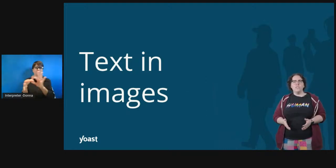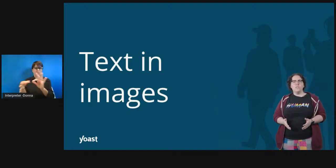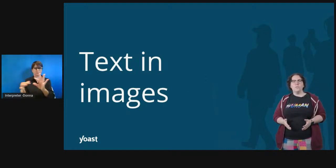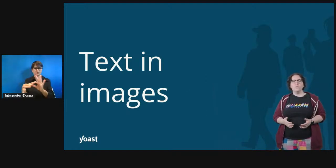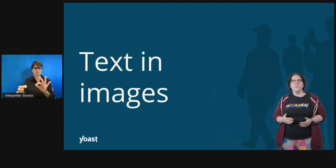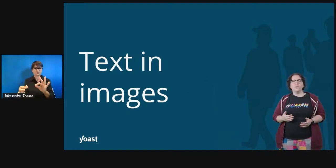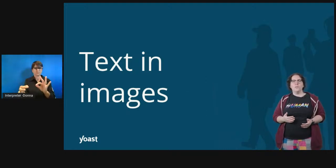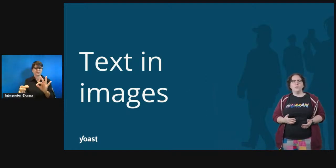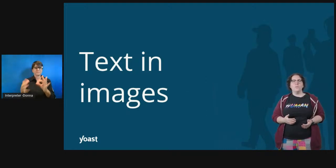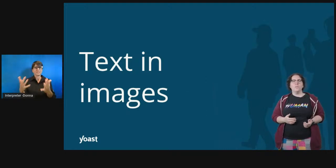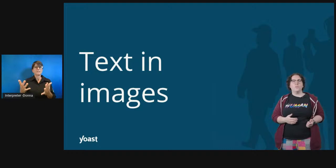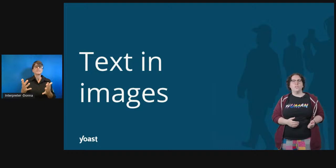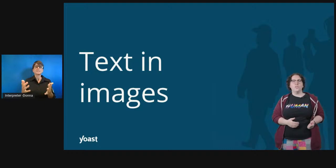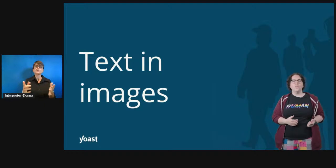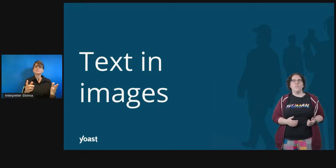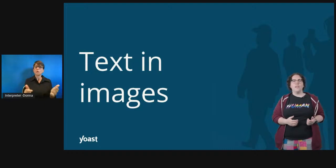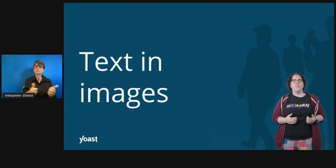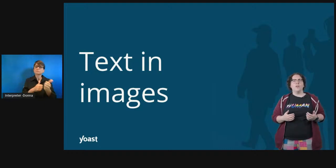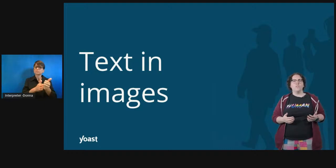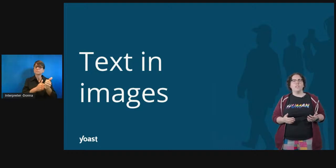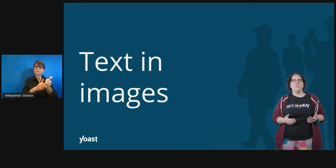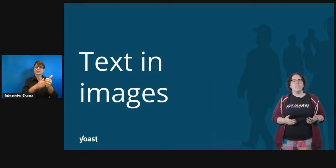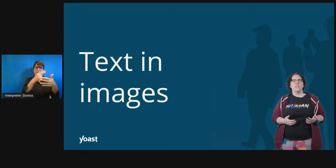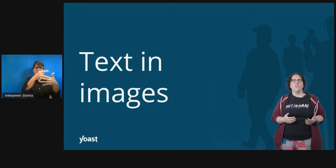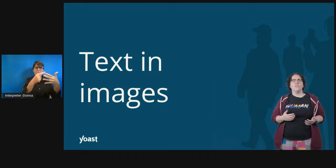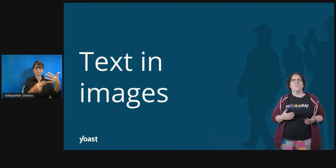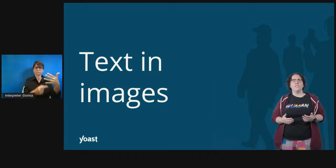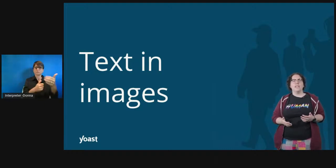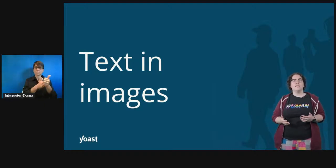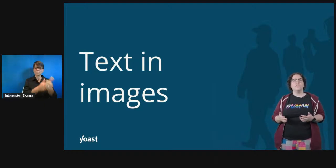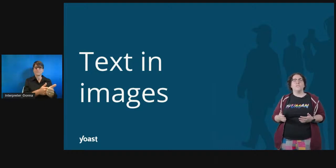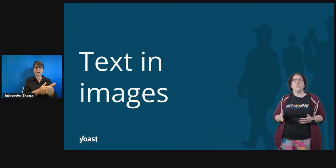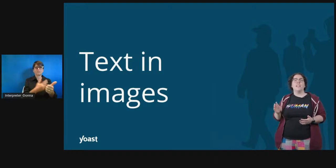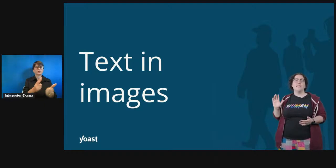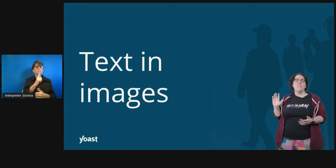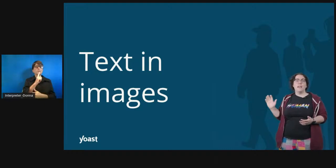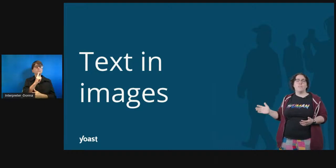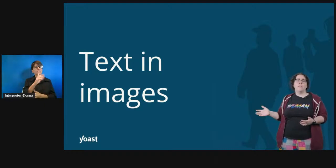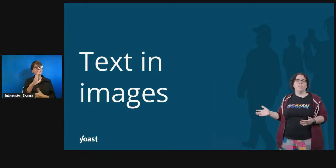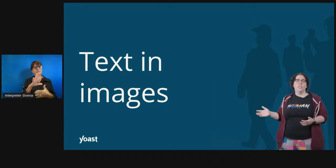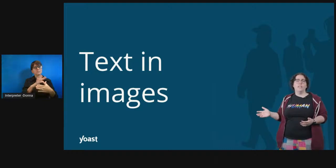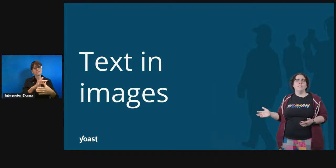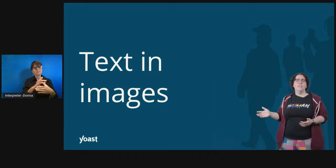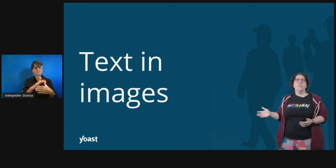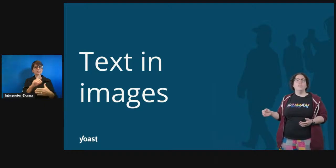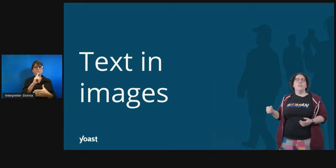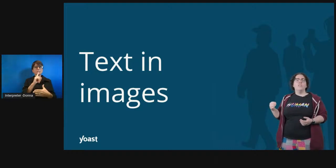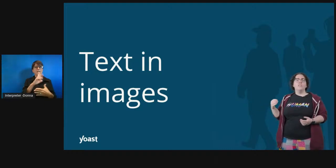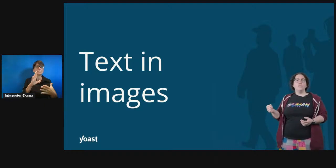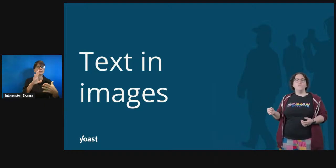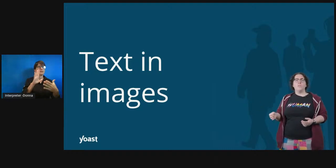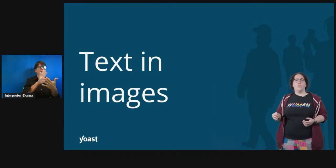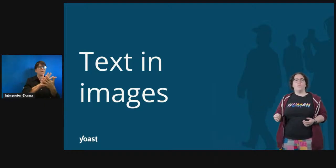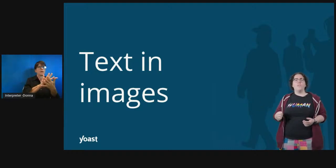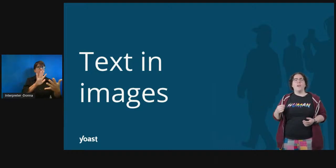This is something we do a lot it used. Almost all of our posts of complex images with text.